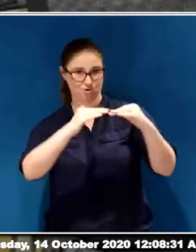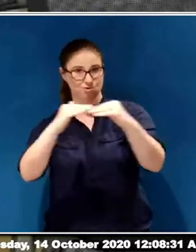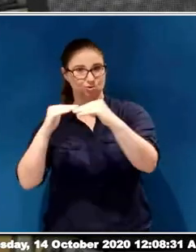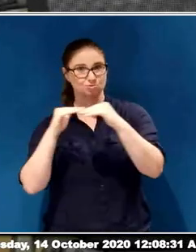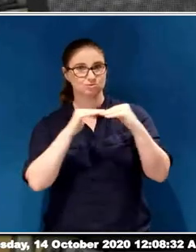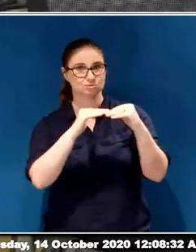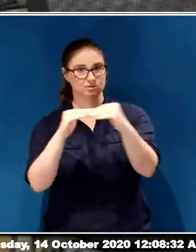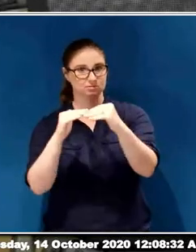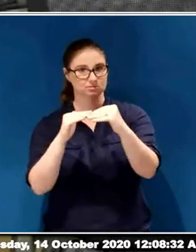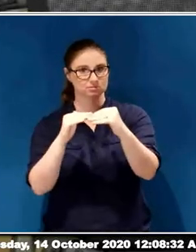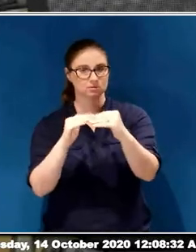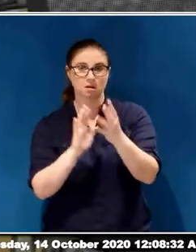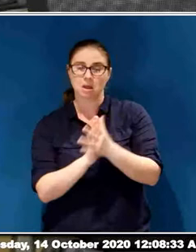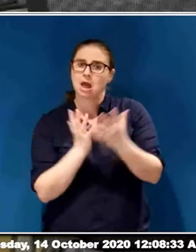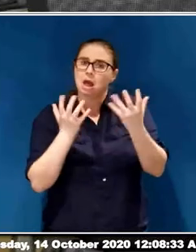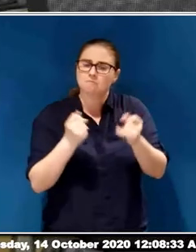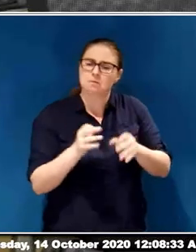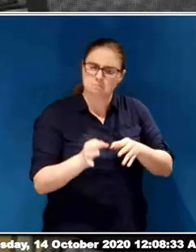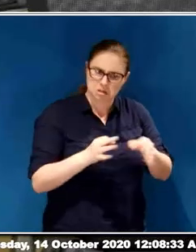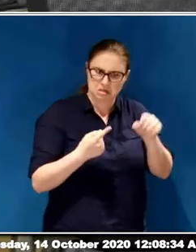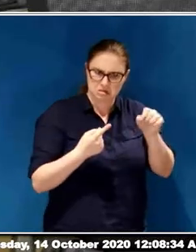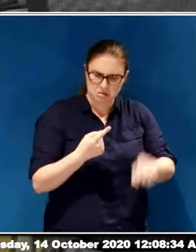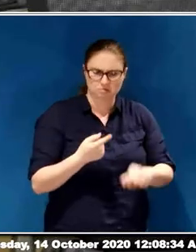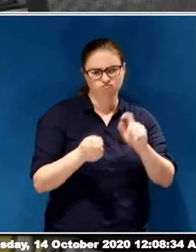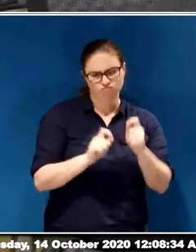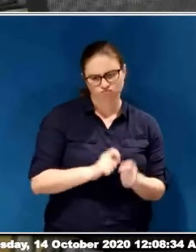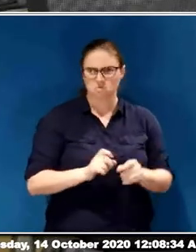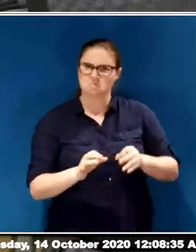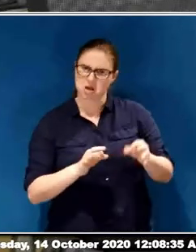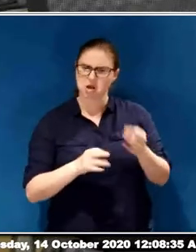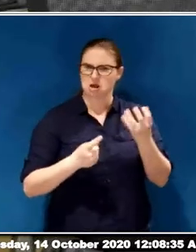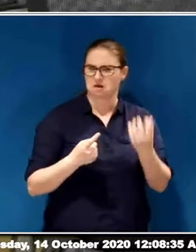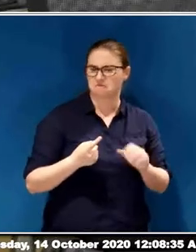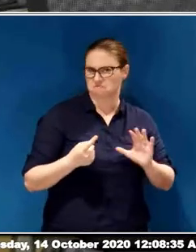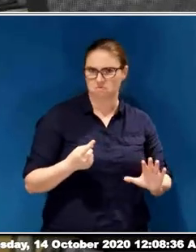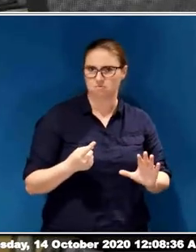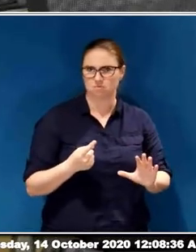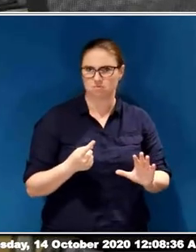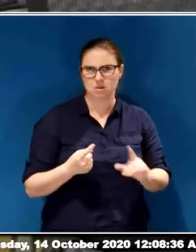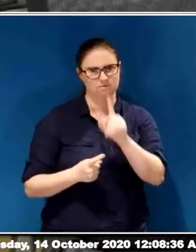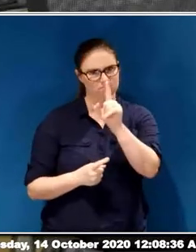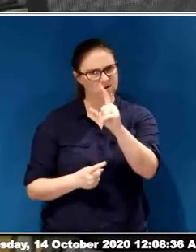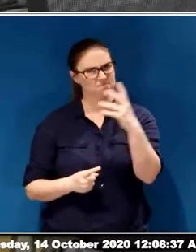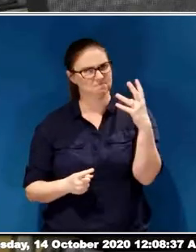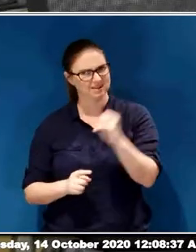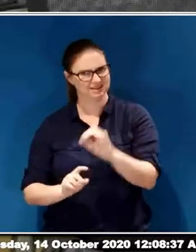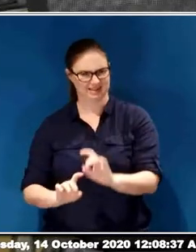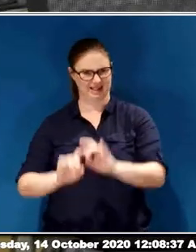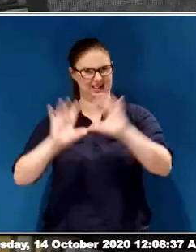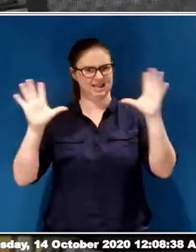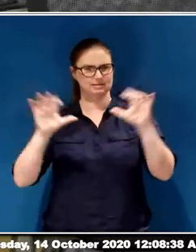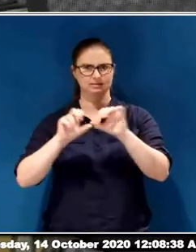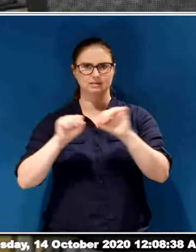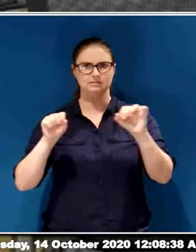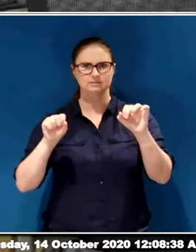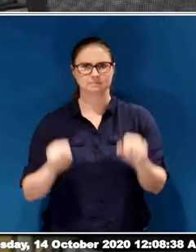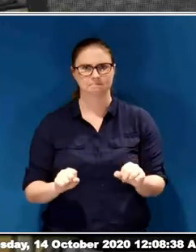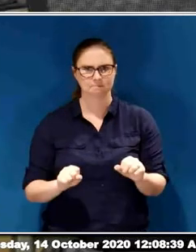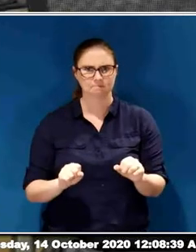but there is a clear system of checks and balances to ensure this is the case?